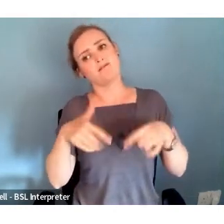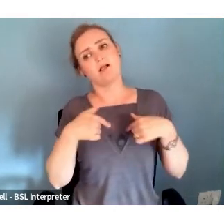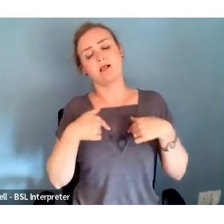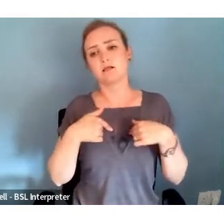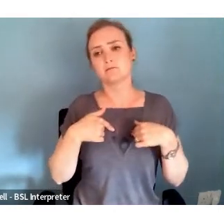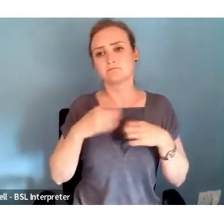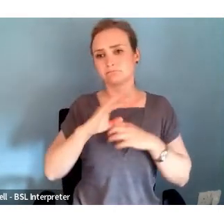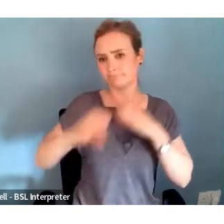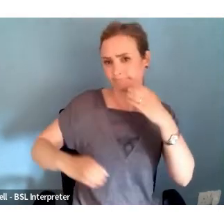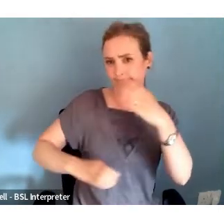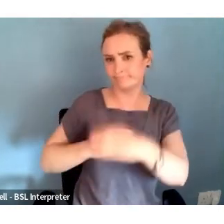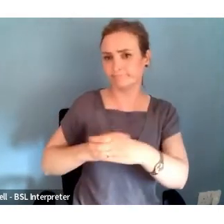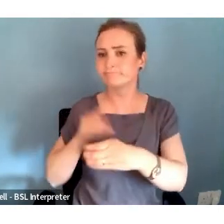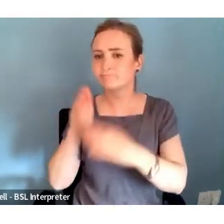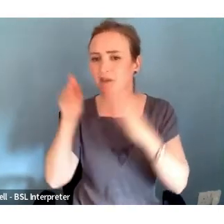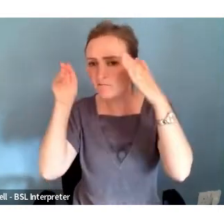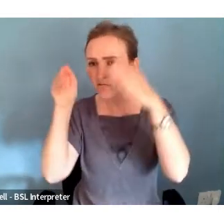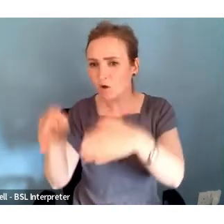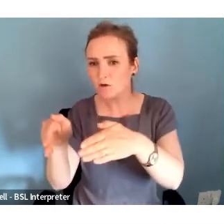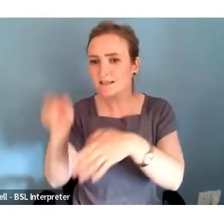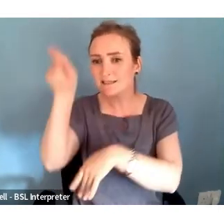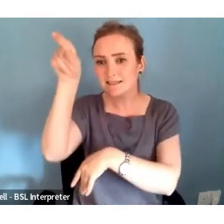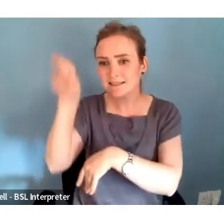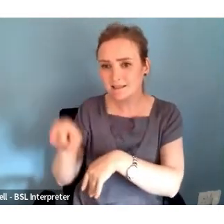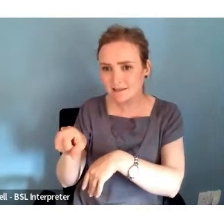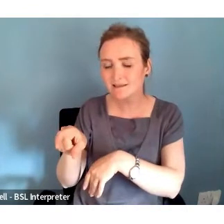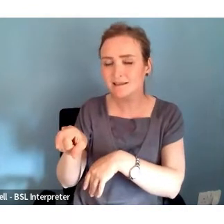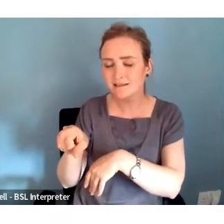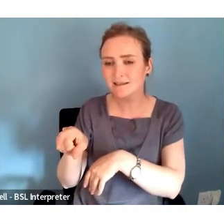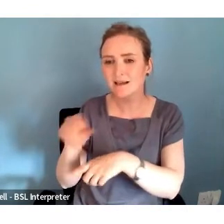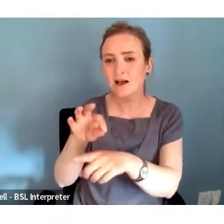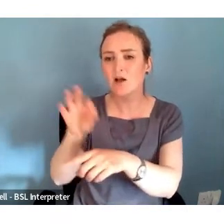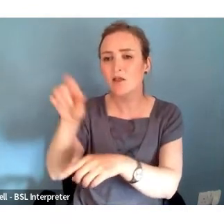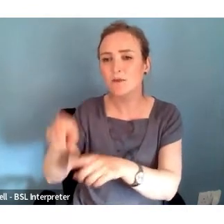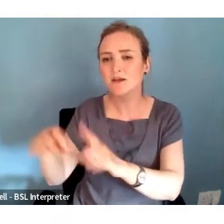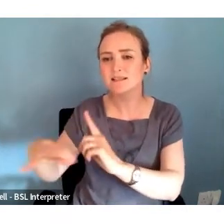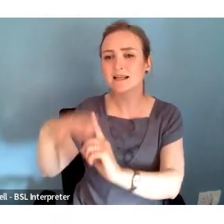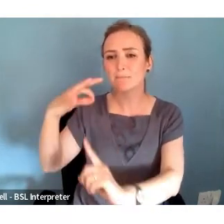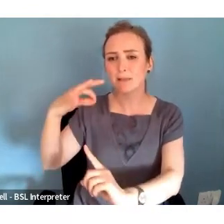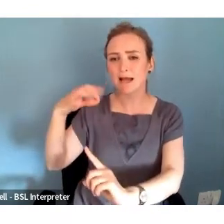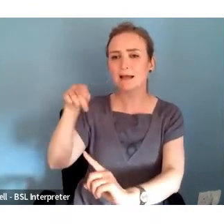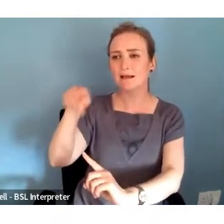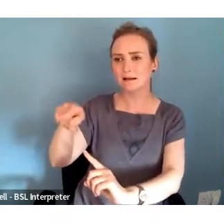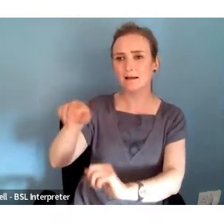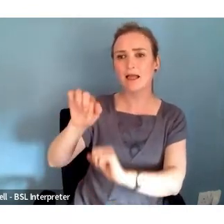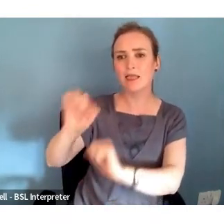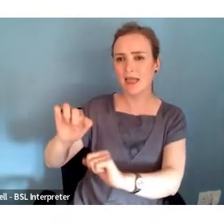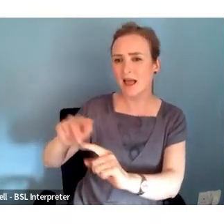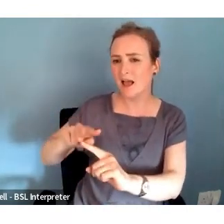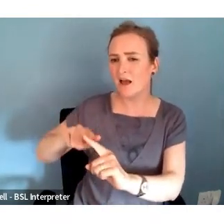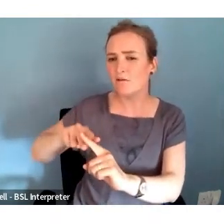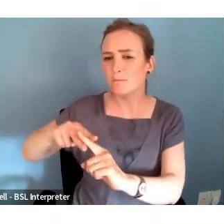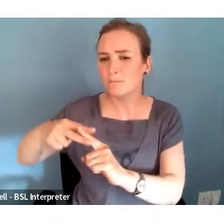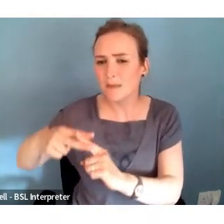what they might get from it. Looking at it from their perspective T thinking about it if you were